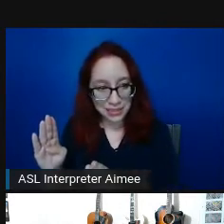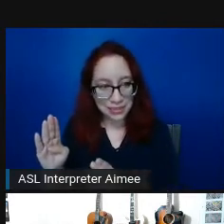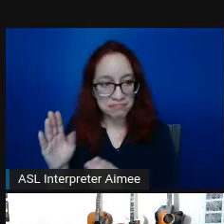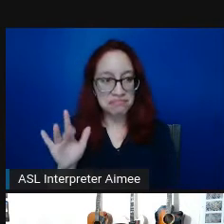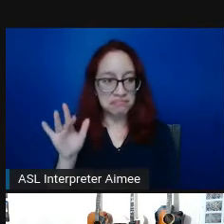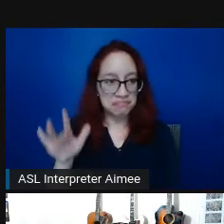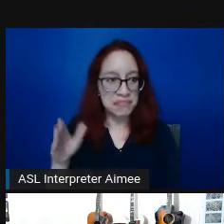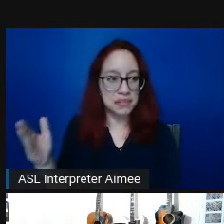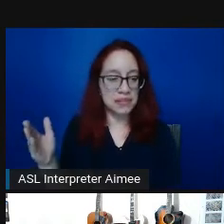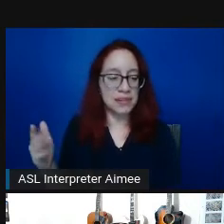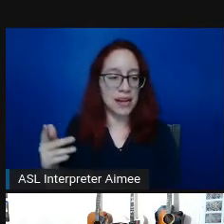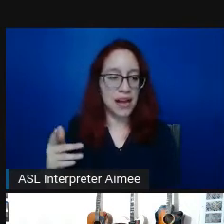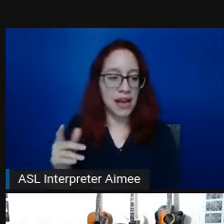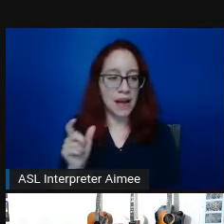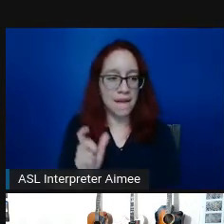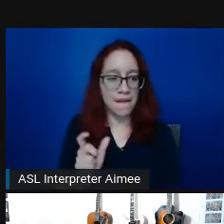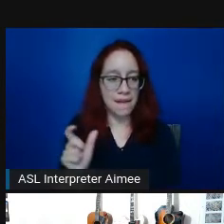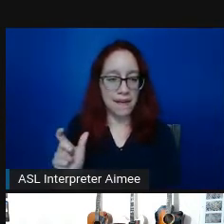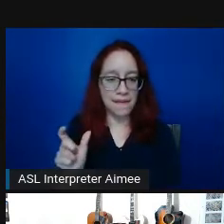I have moved keyboard focus up the page.